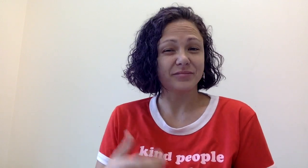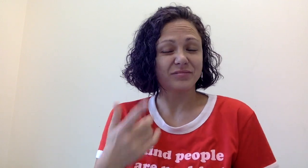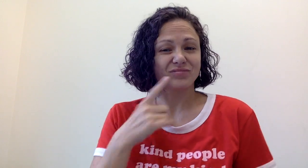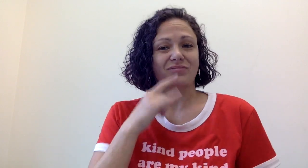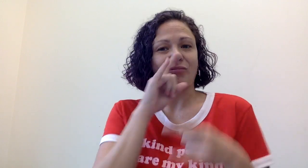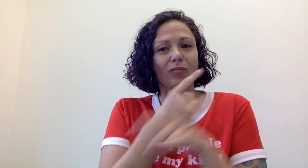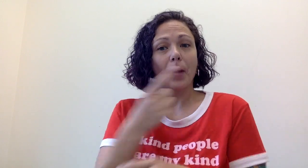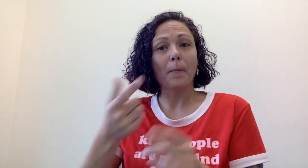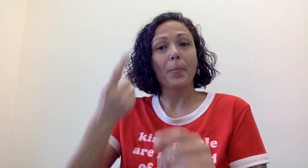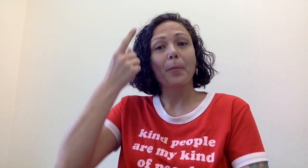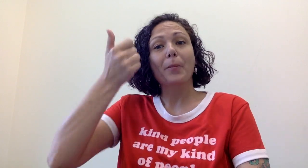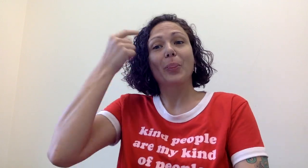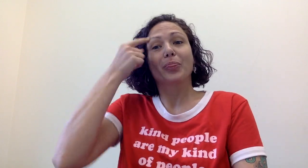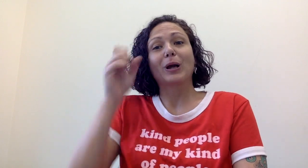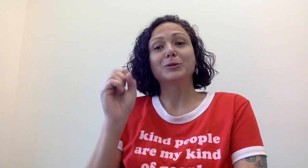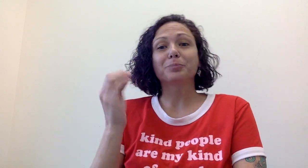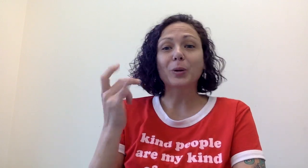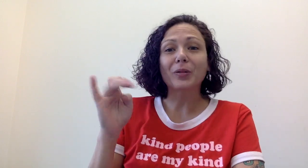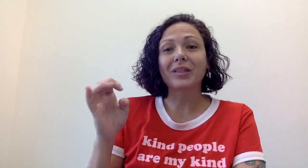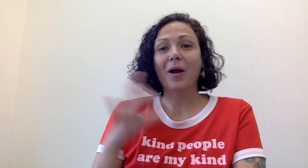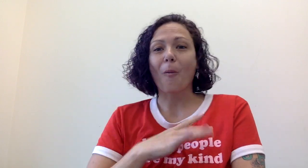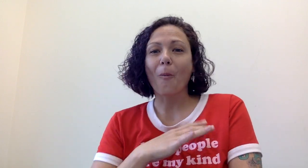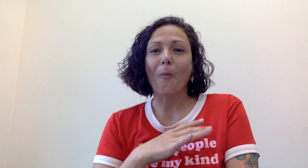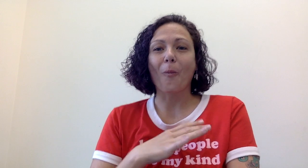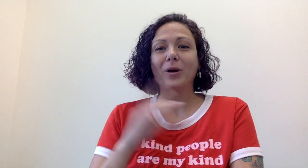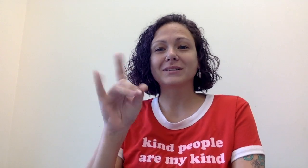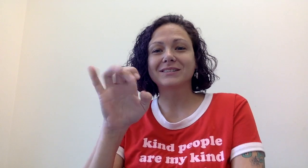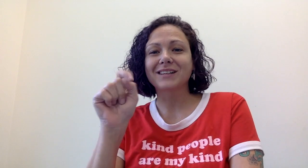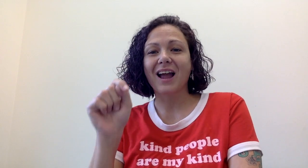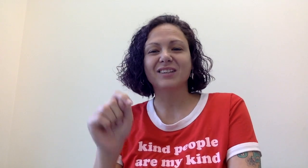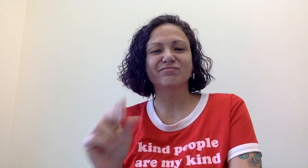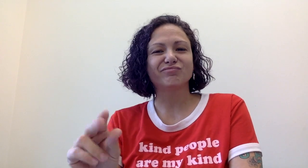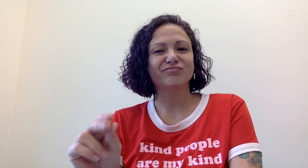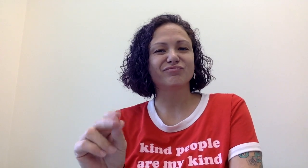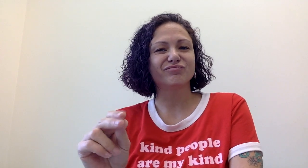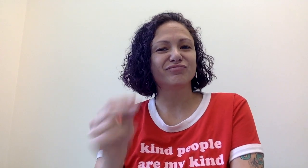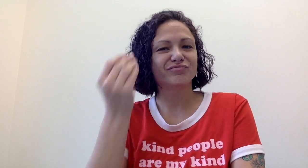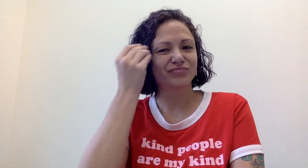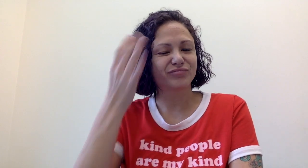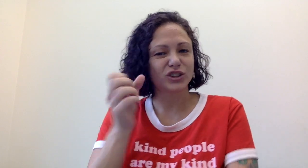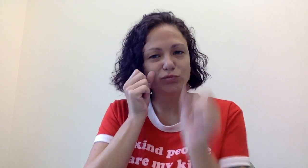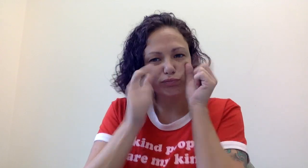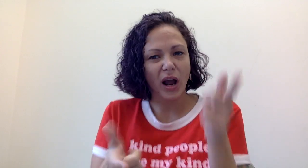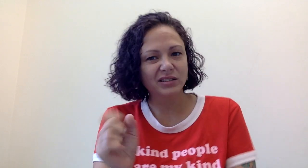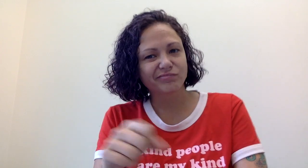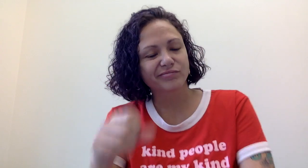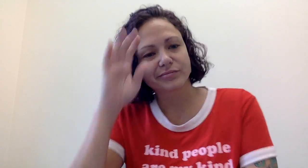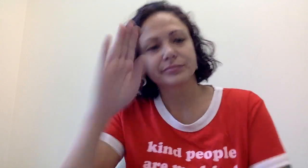Ironic, I know, especially with the smoothie craze, people thinking it's good for you and being part of their diet. Surprise.